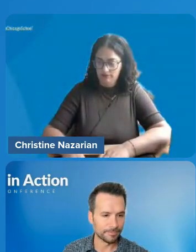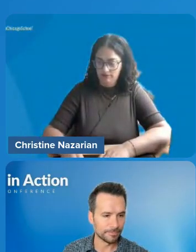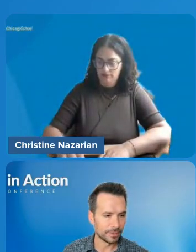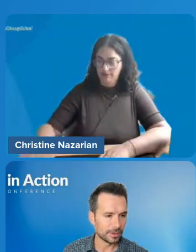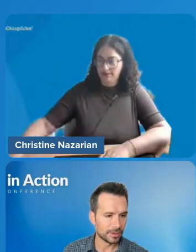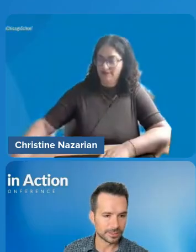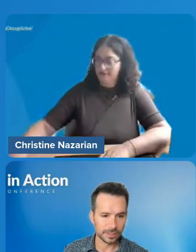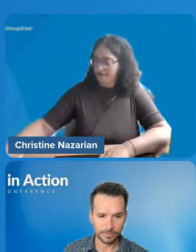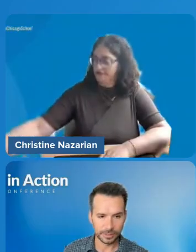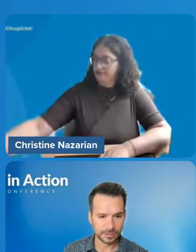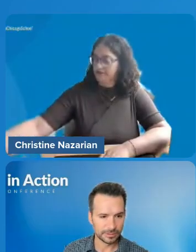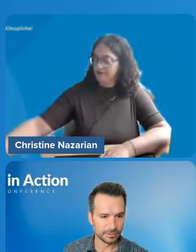Next slide, please.